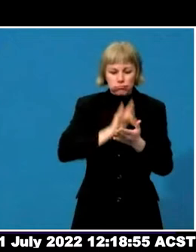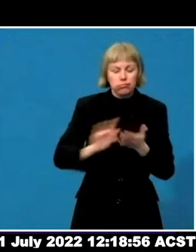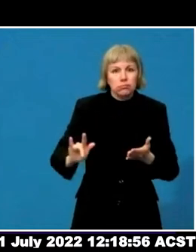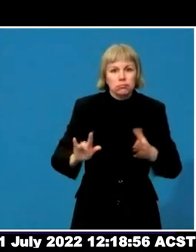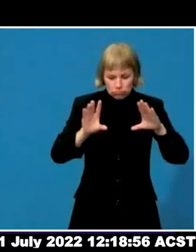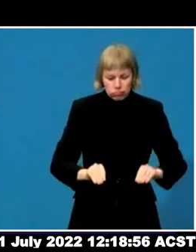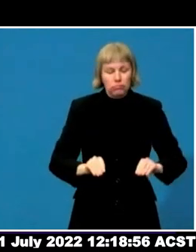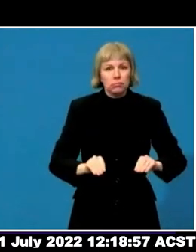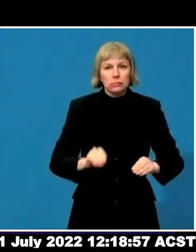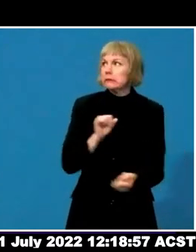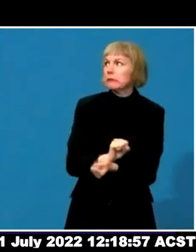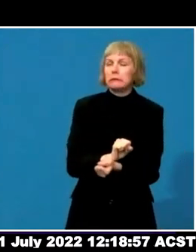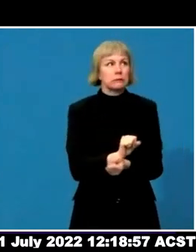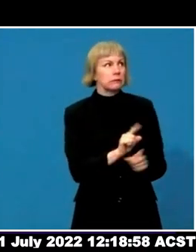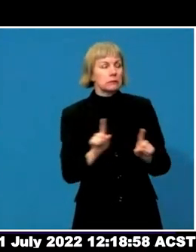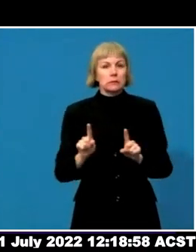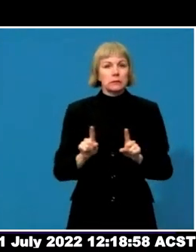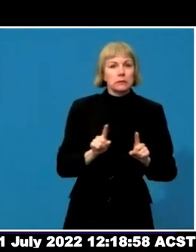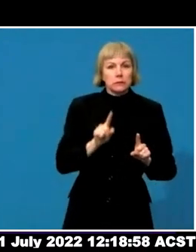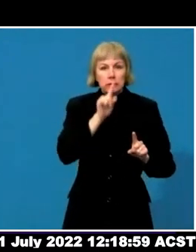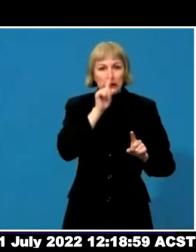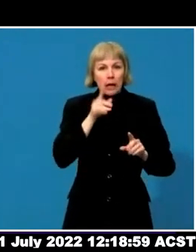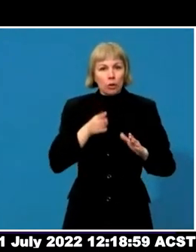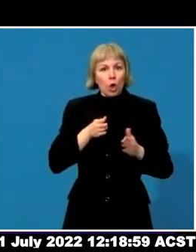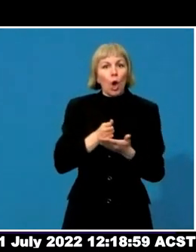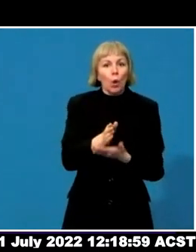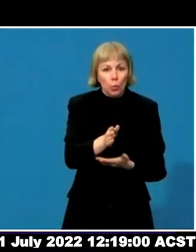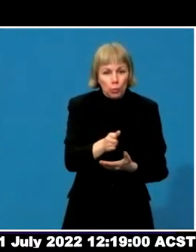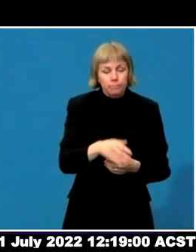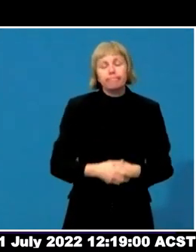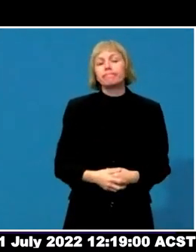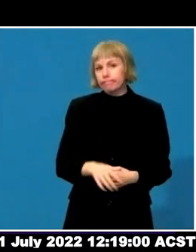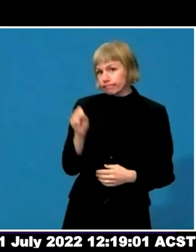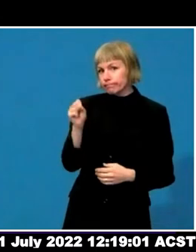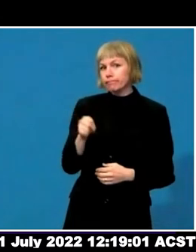Mmm. MS TARRAGO: And we were talking about one time when you were on your own.